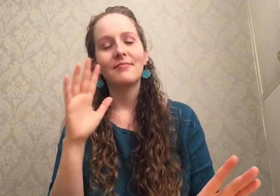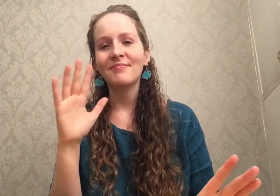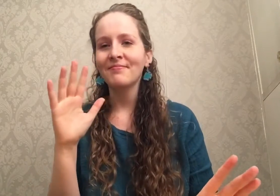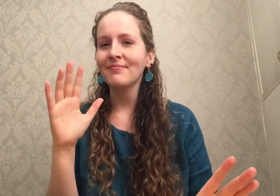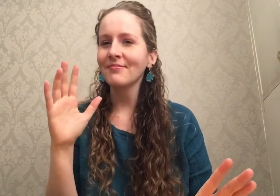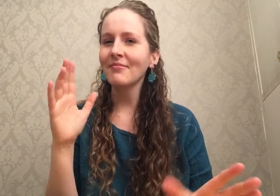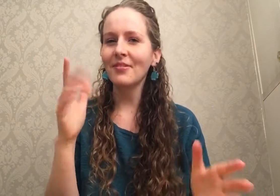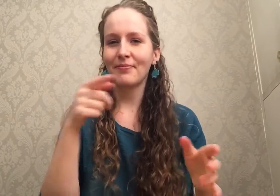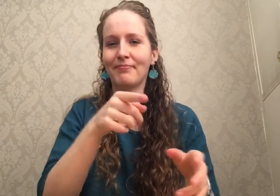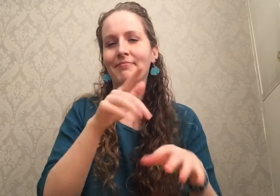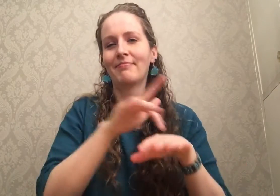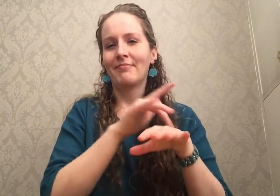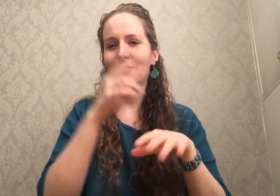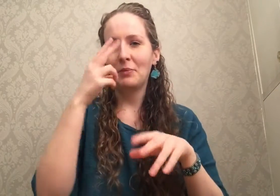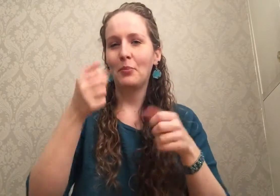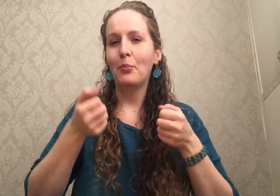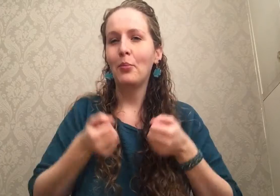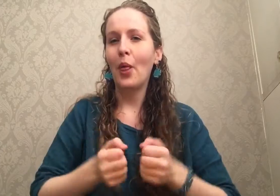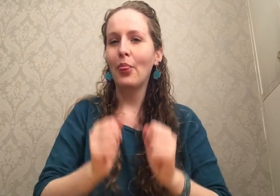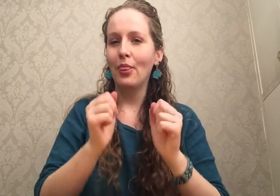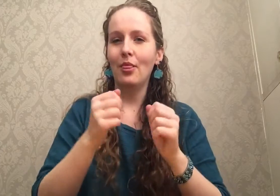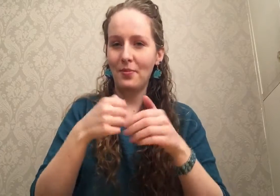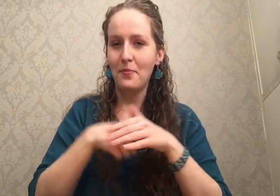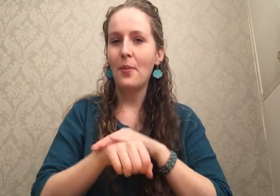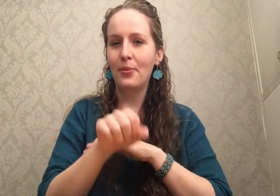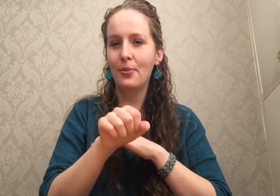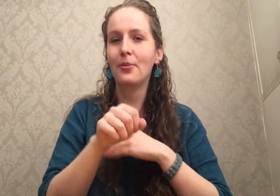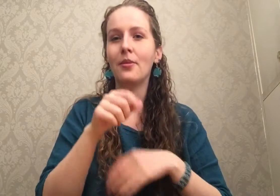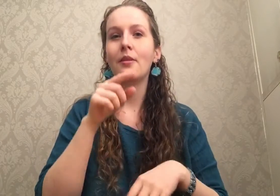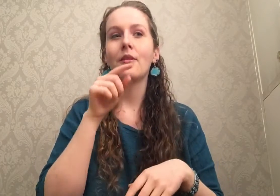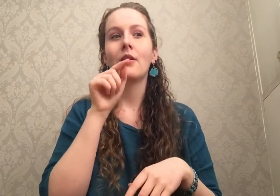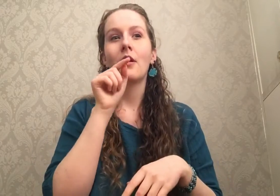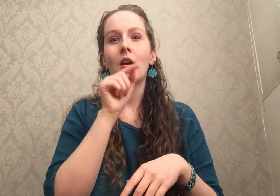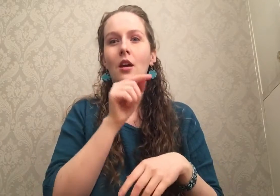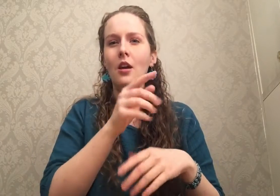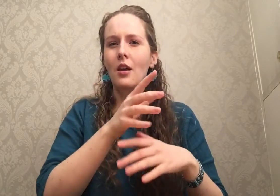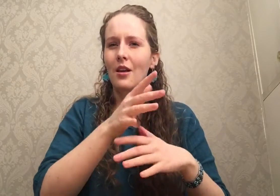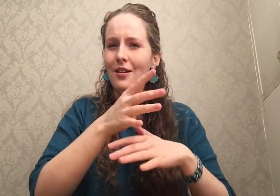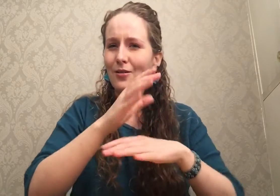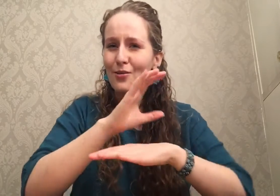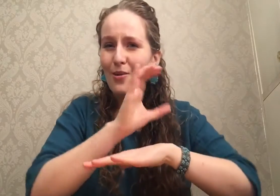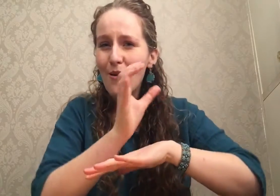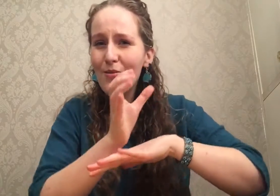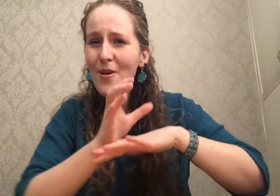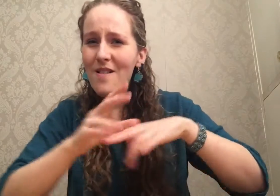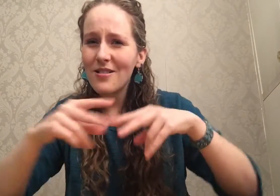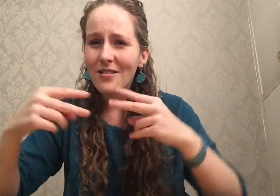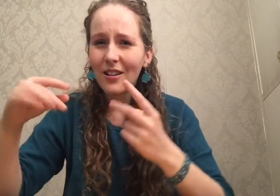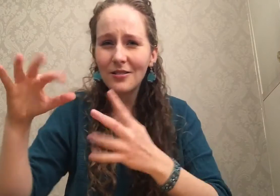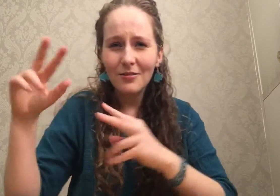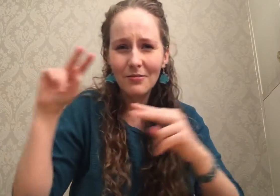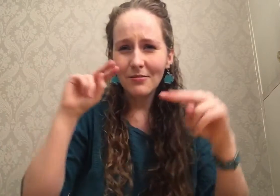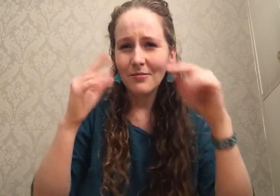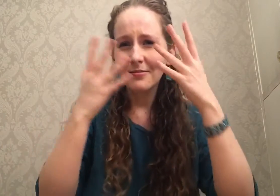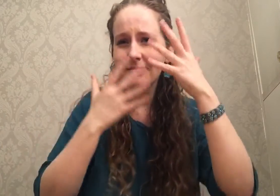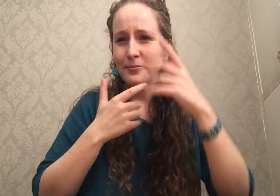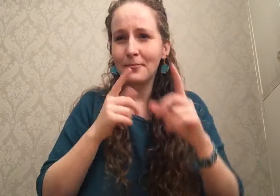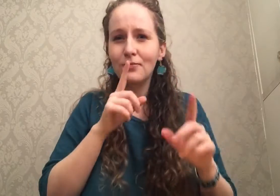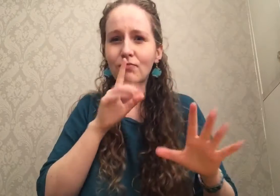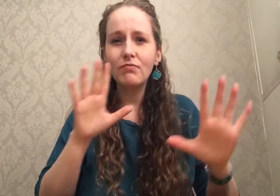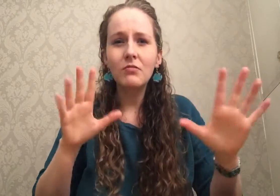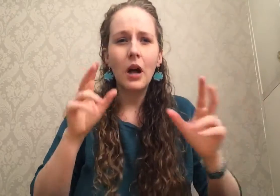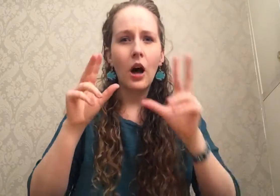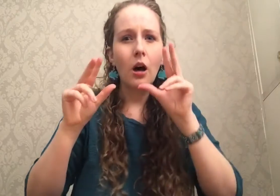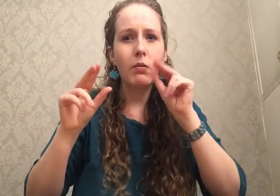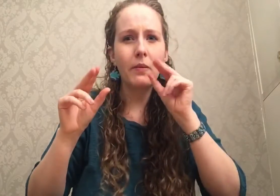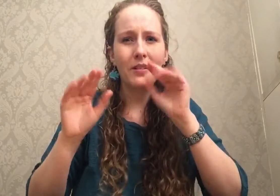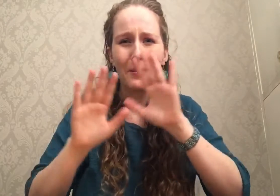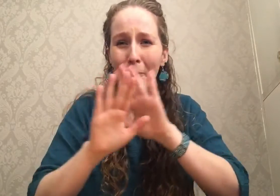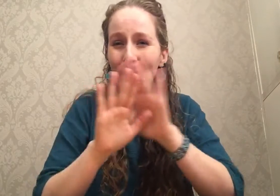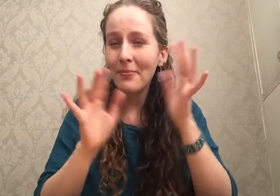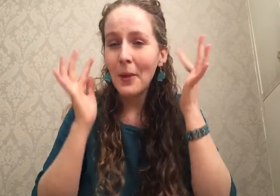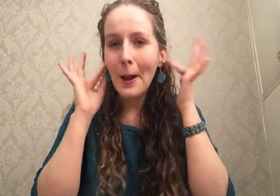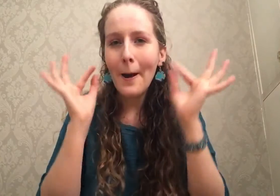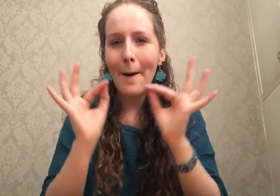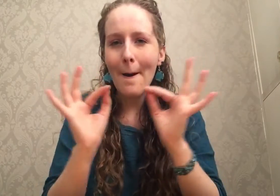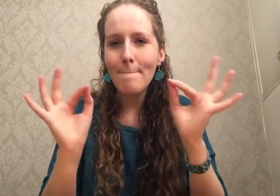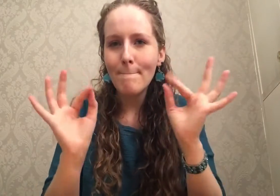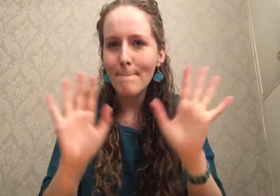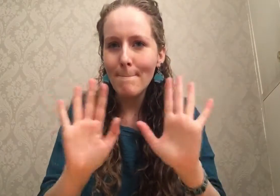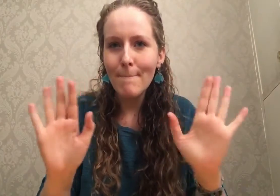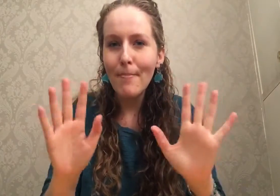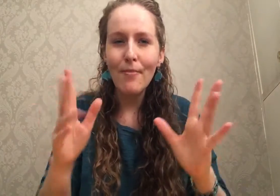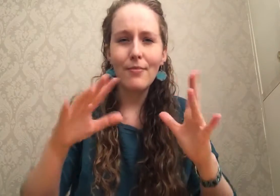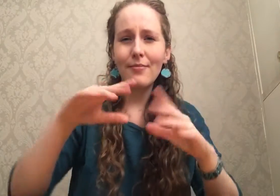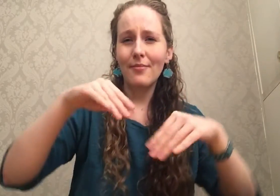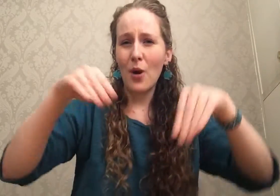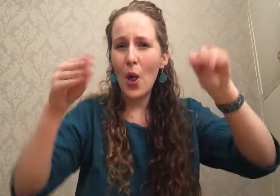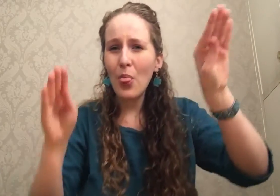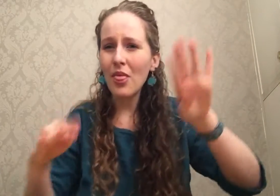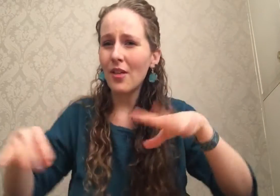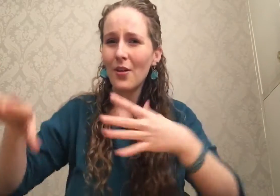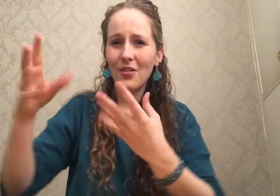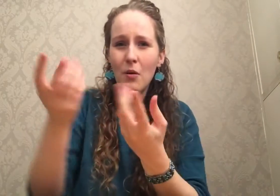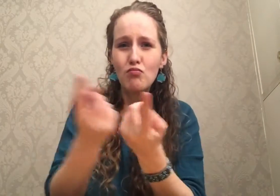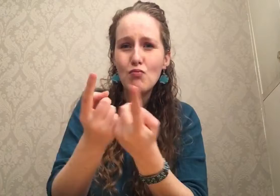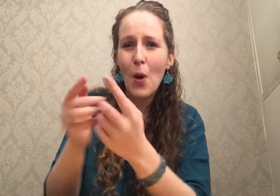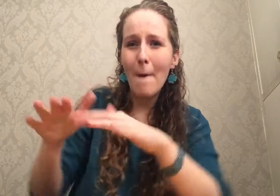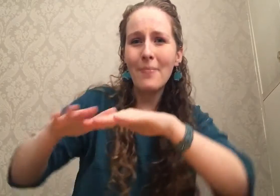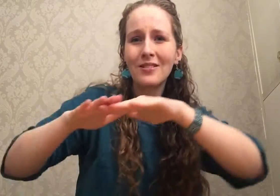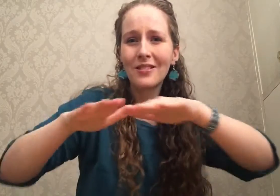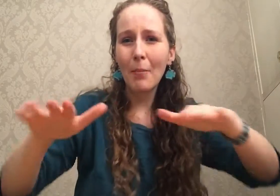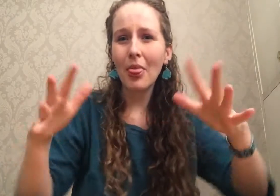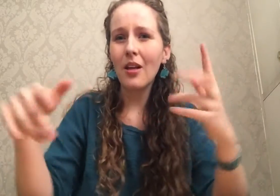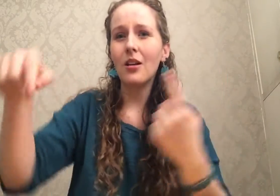Breathtaking choreography, the body language, no words came out of any mouths, the use of the cloth, props and the table.